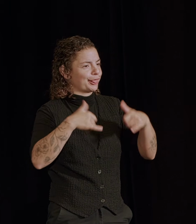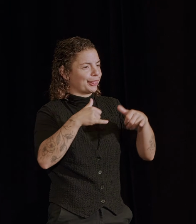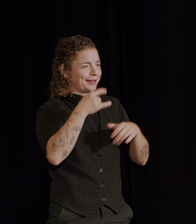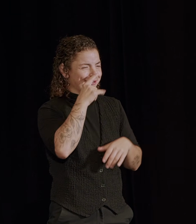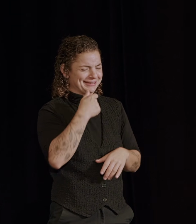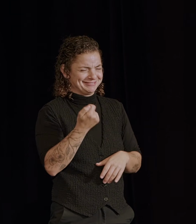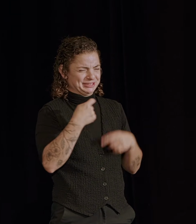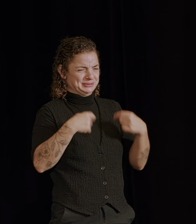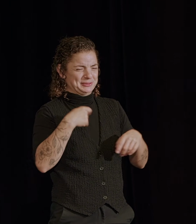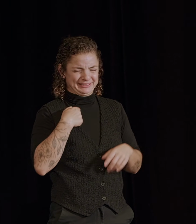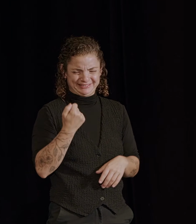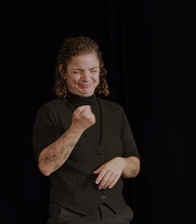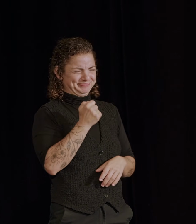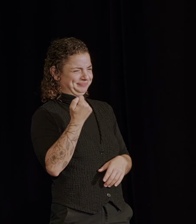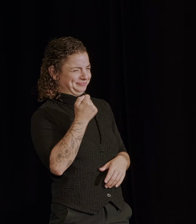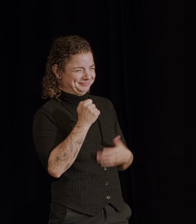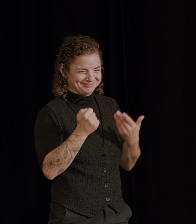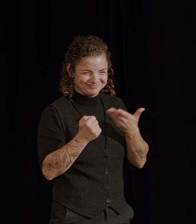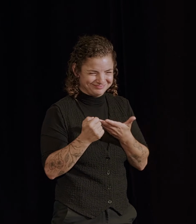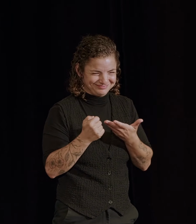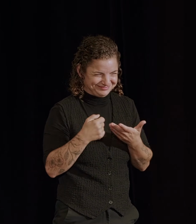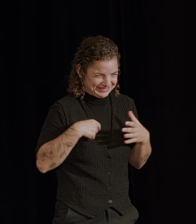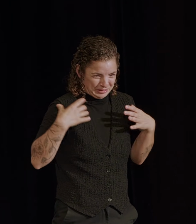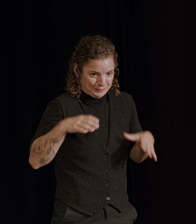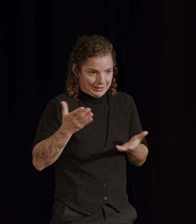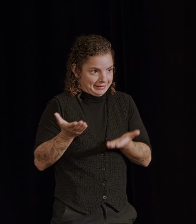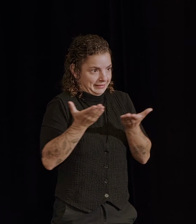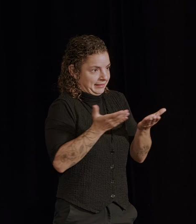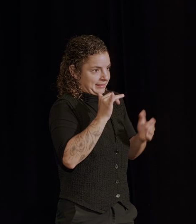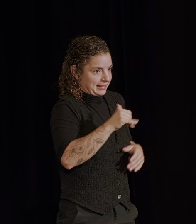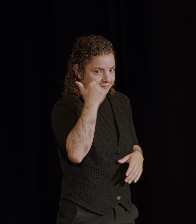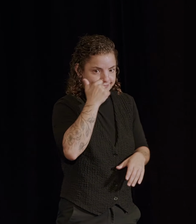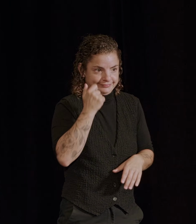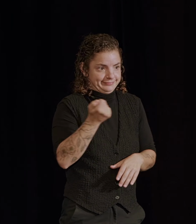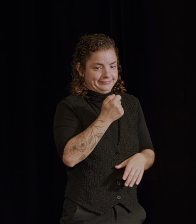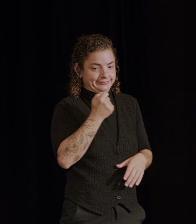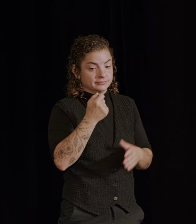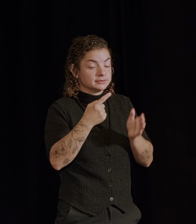Nobody wants that. Sometimes you need to have something like that. But in general,